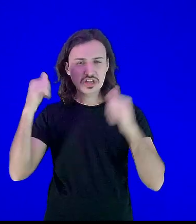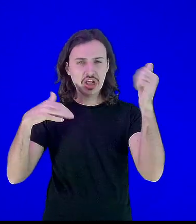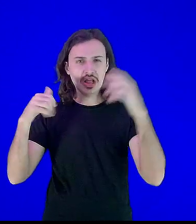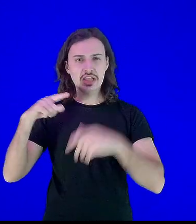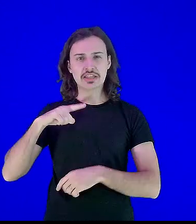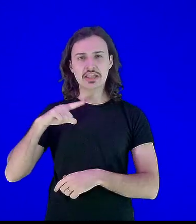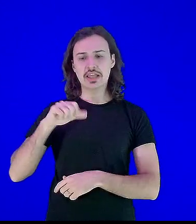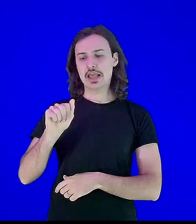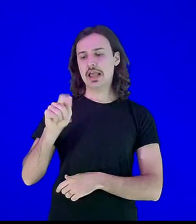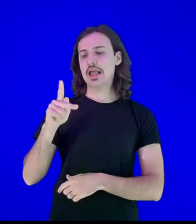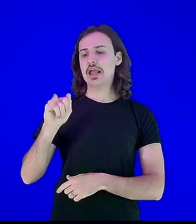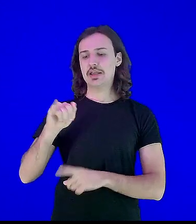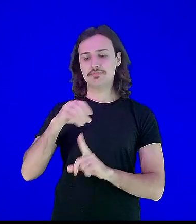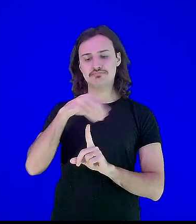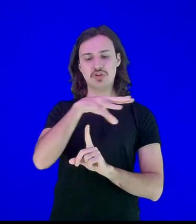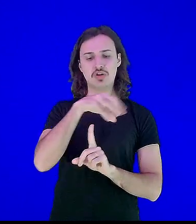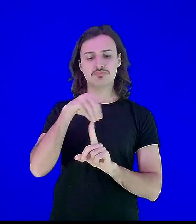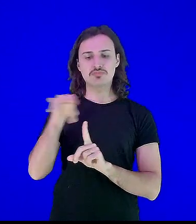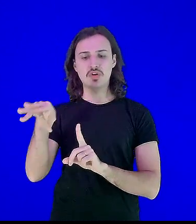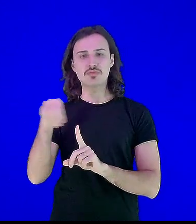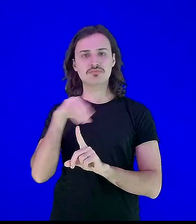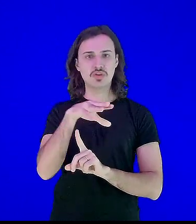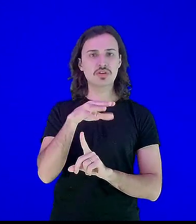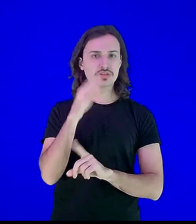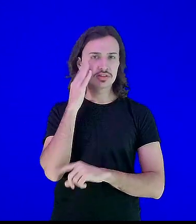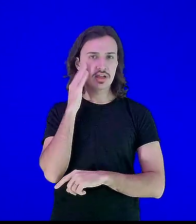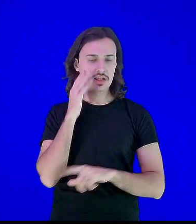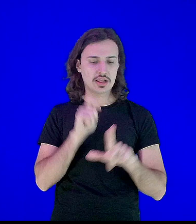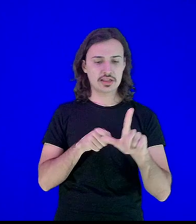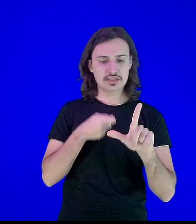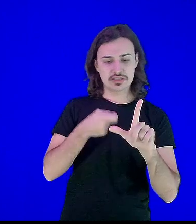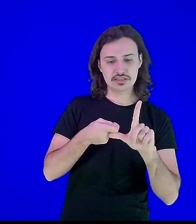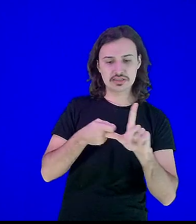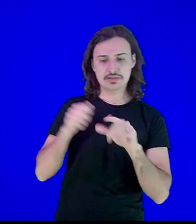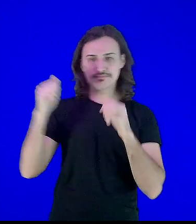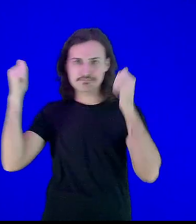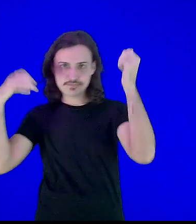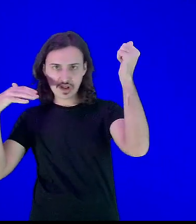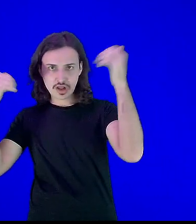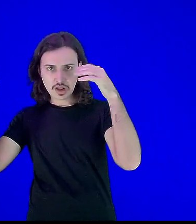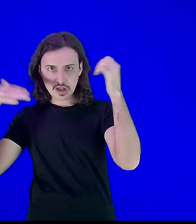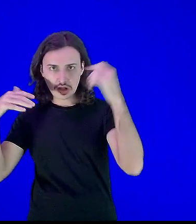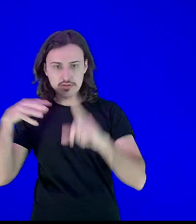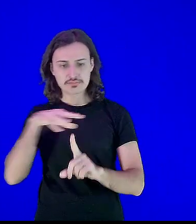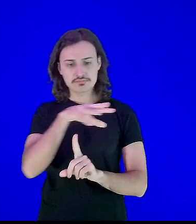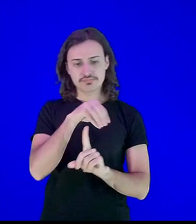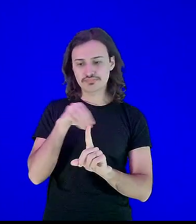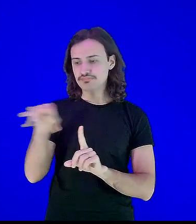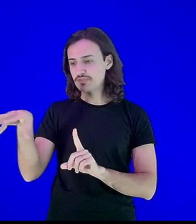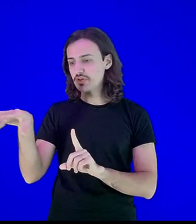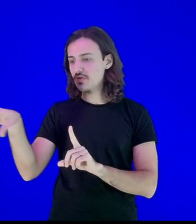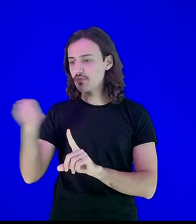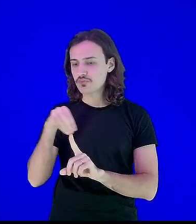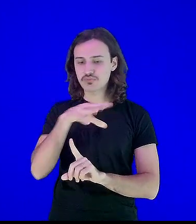which is a way of my application connecting to Sign Puddle 3 and pulling some data from it